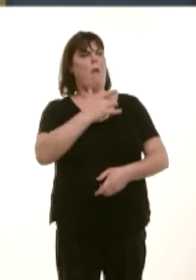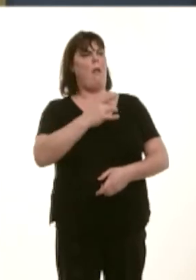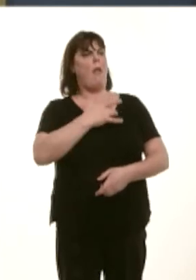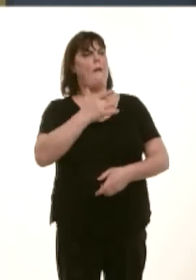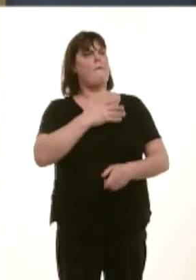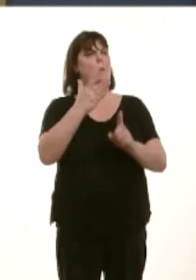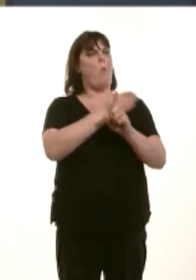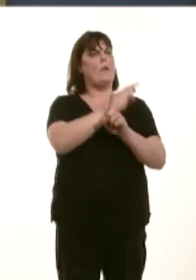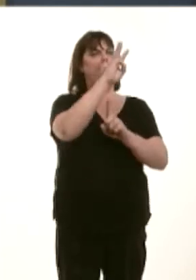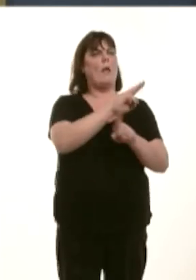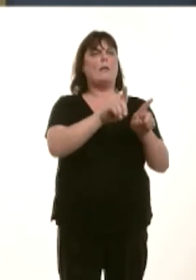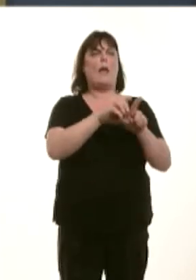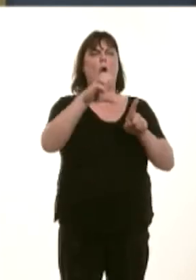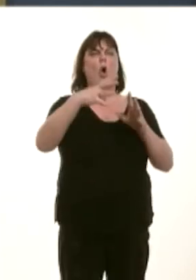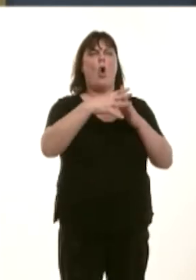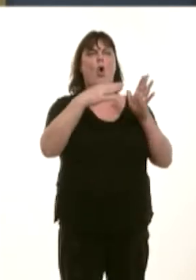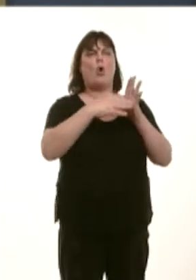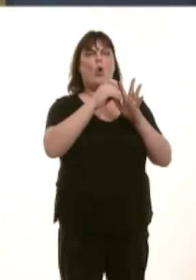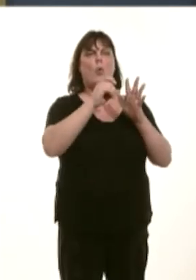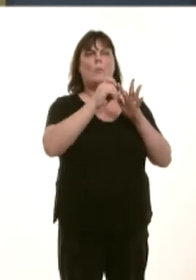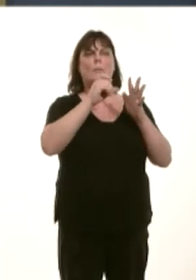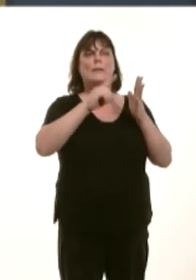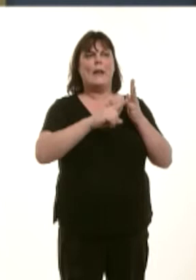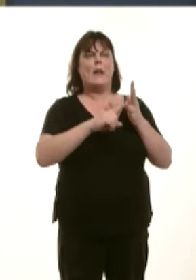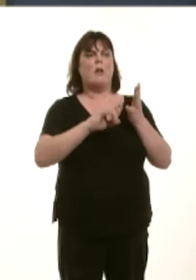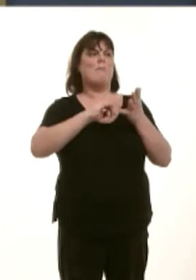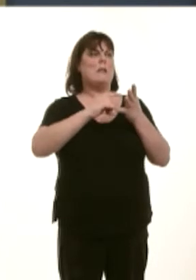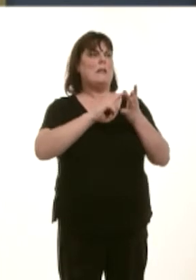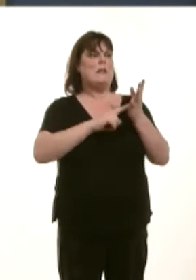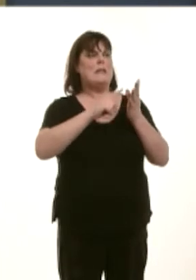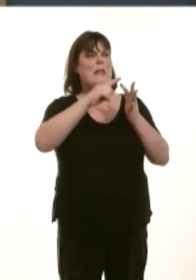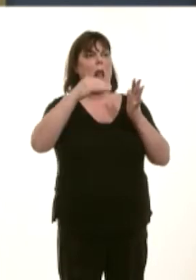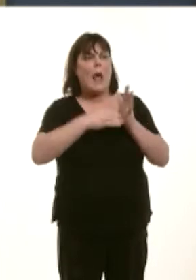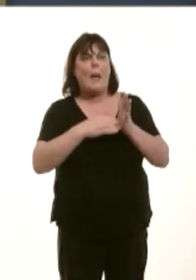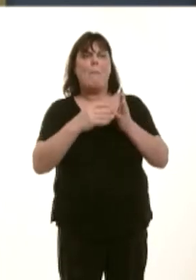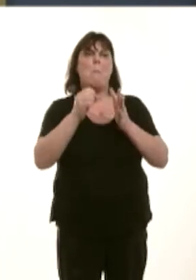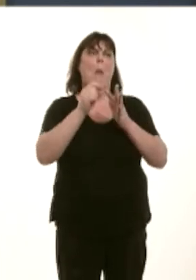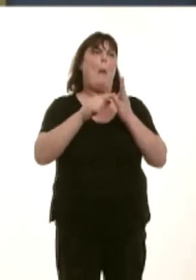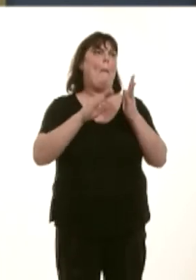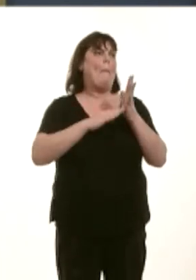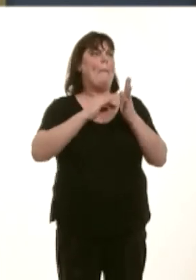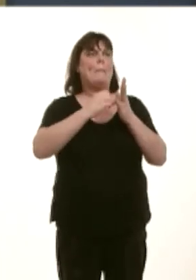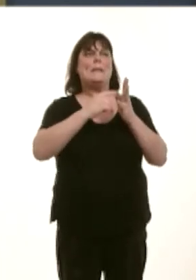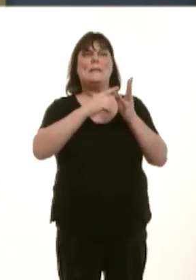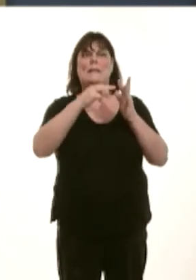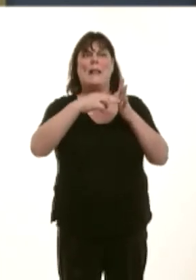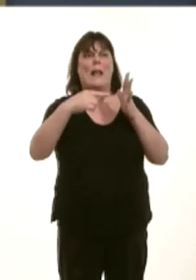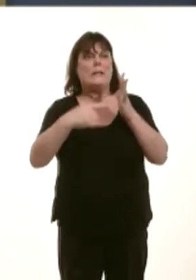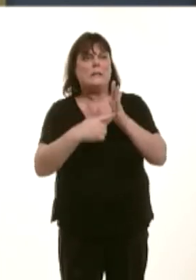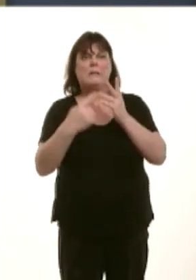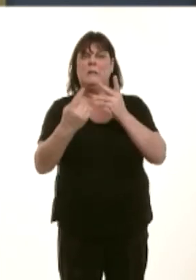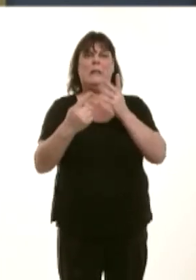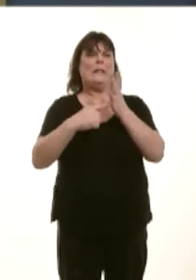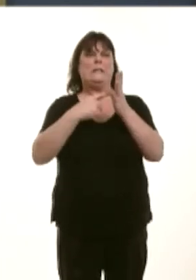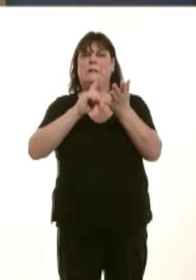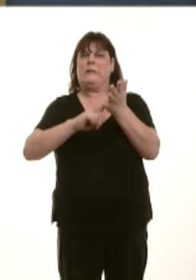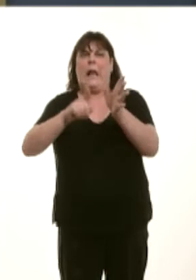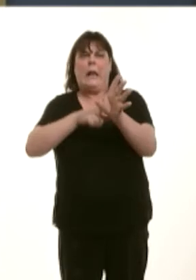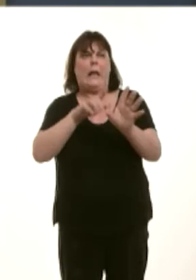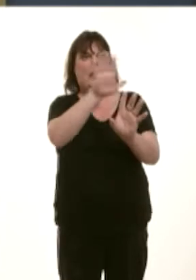as Cwm-du, Salem, Talyllychau and Pumsaint, where I worked recently with the MP, Jonathan